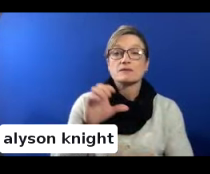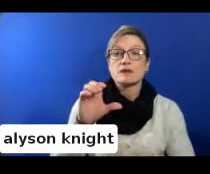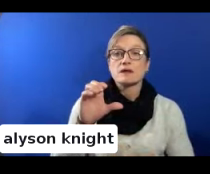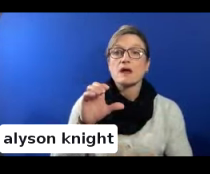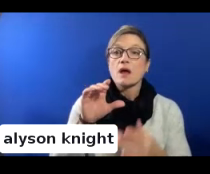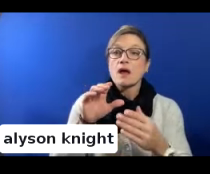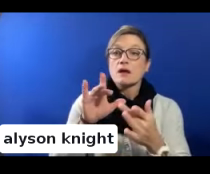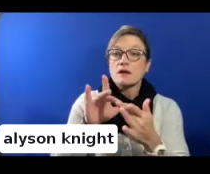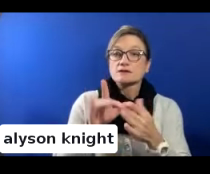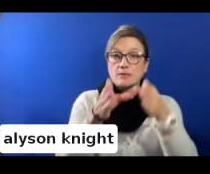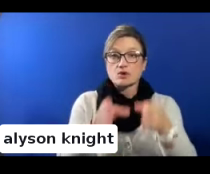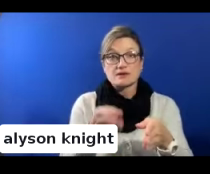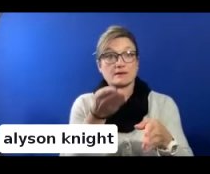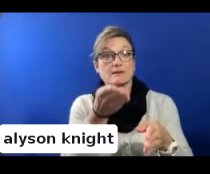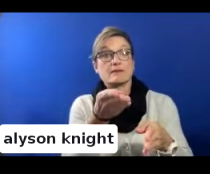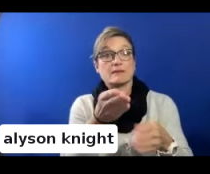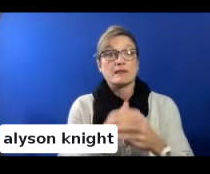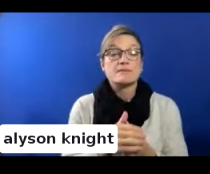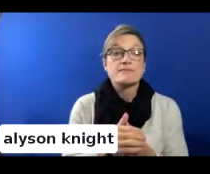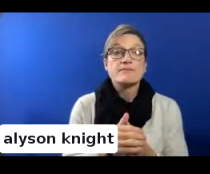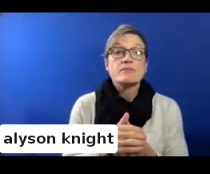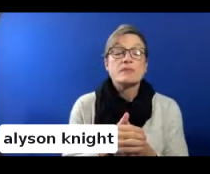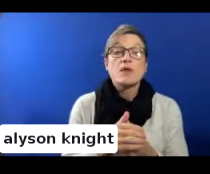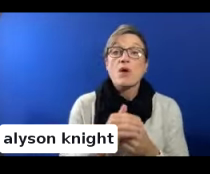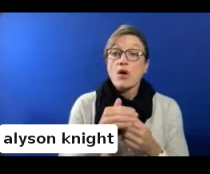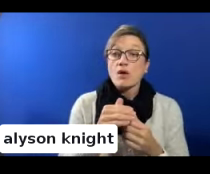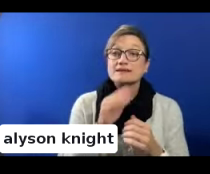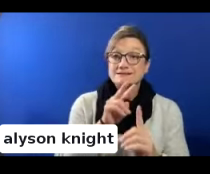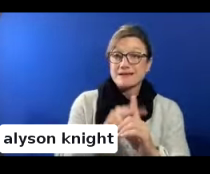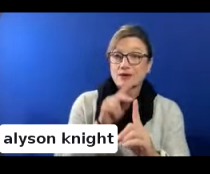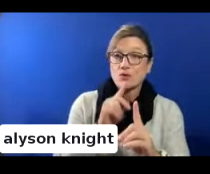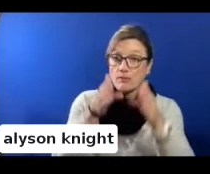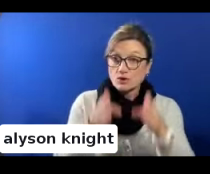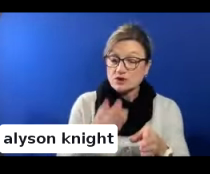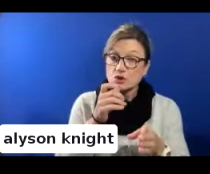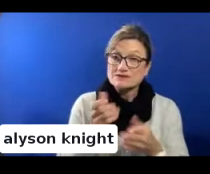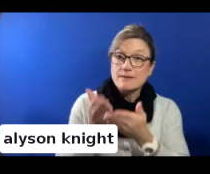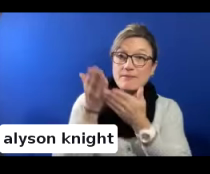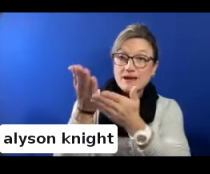All required reports are assigned to the person who submitted the application in Foundant.